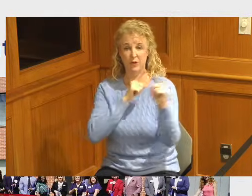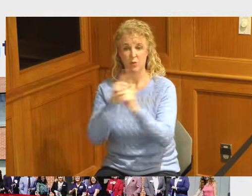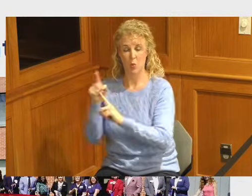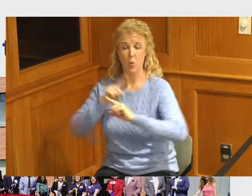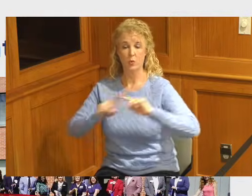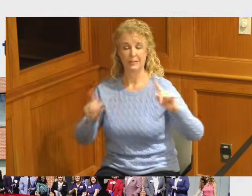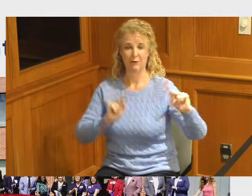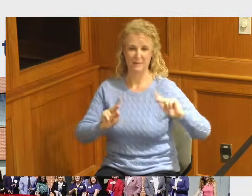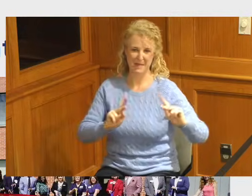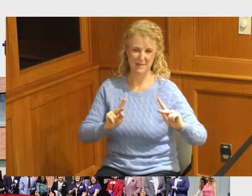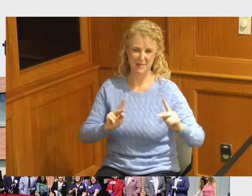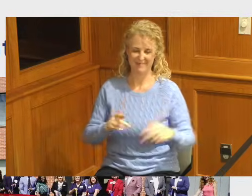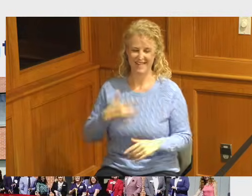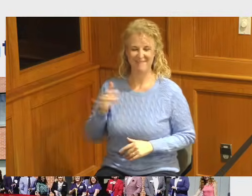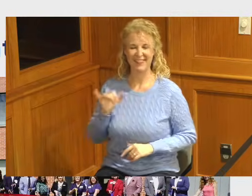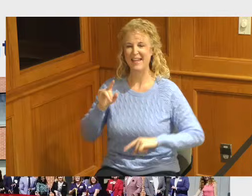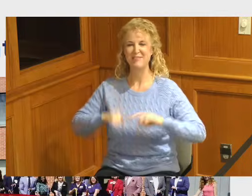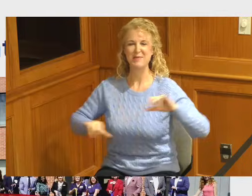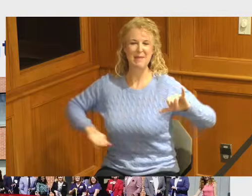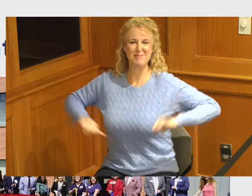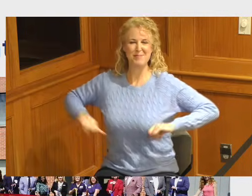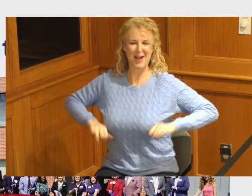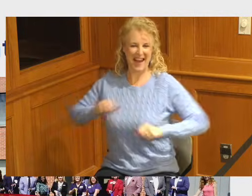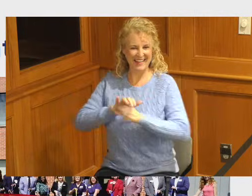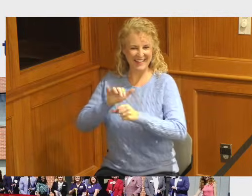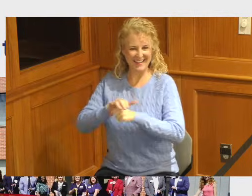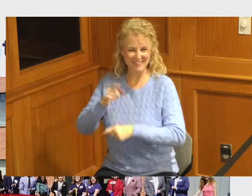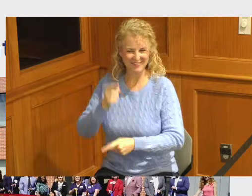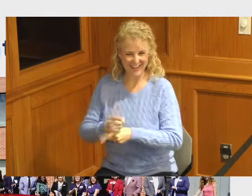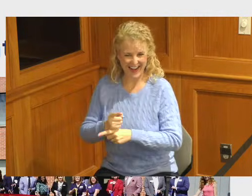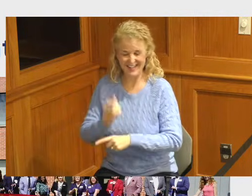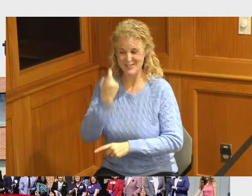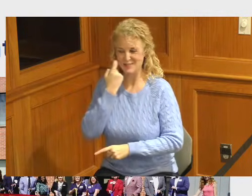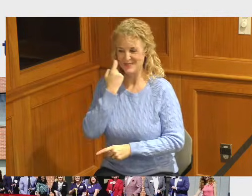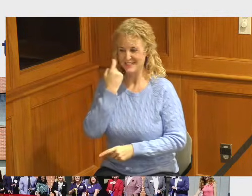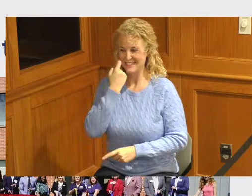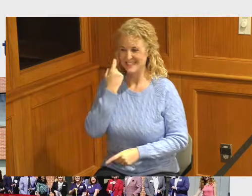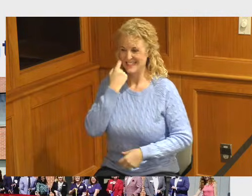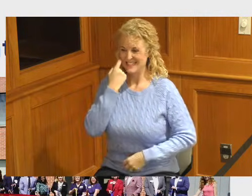but I think you can never talk about it enough. the LAT project that was truly genuinely unique